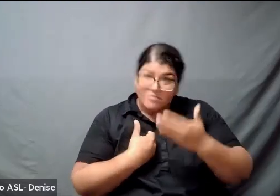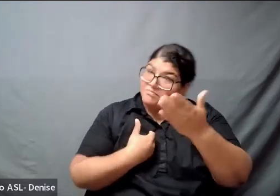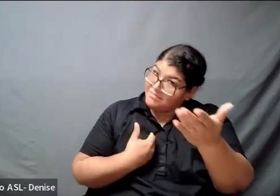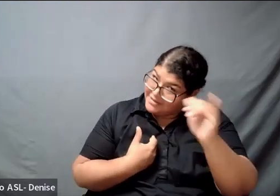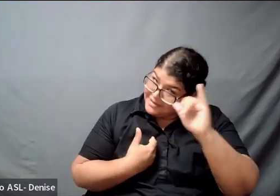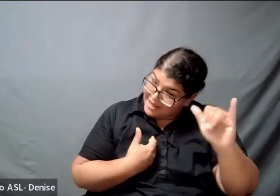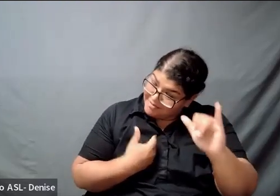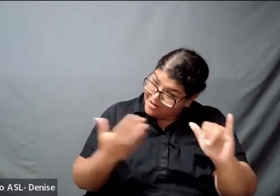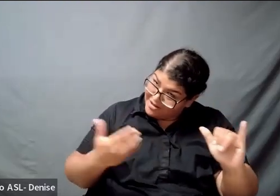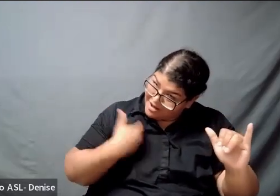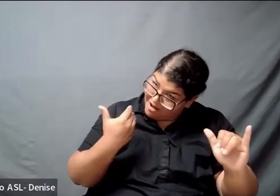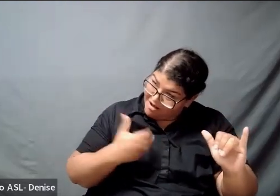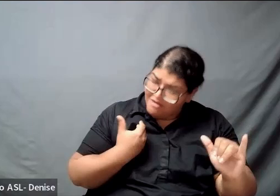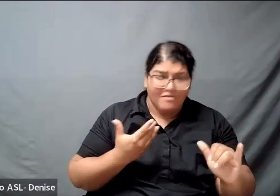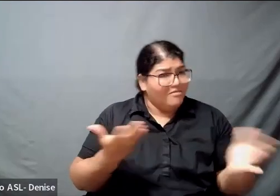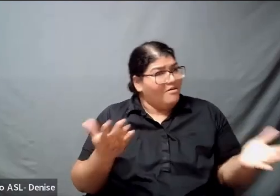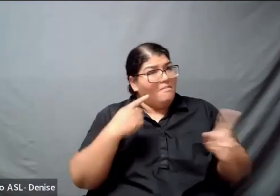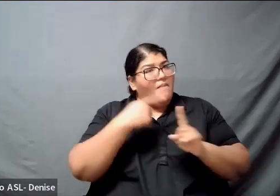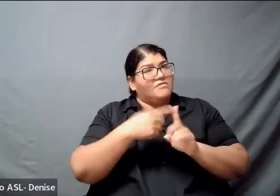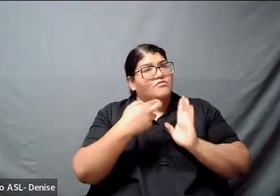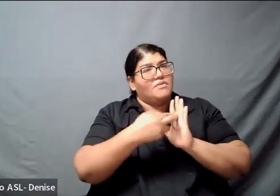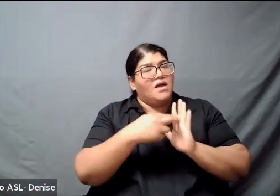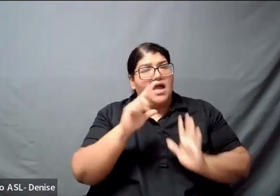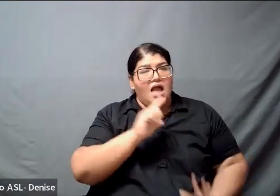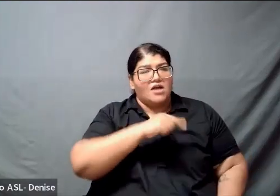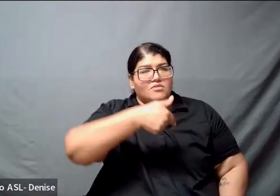there were no books with positive representations of LGBT characters for kids.